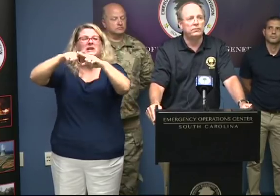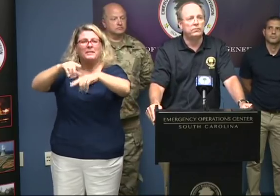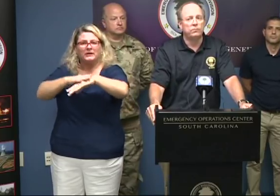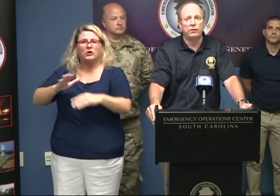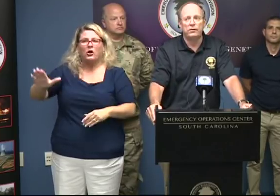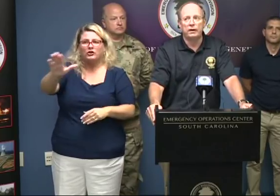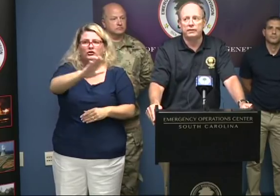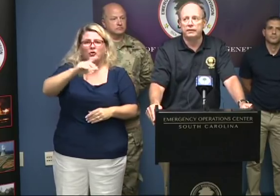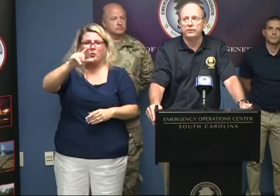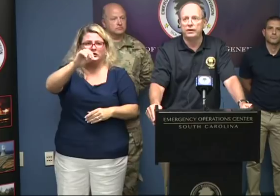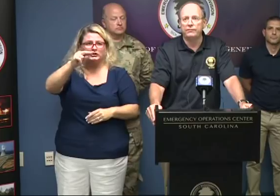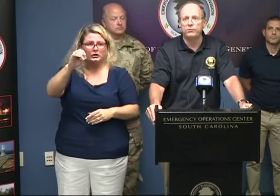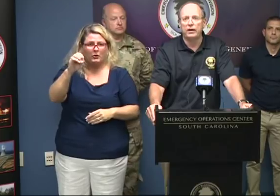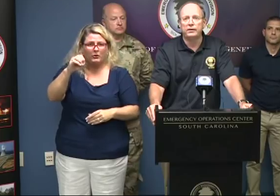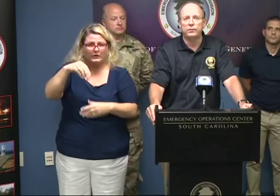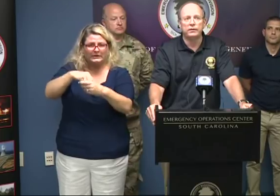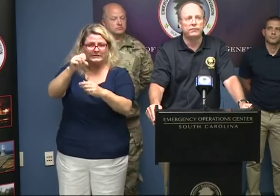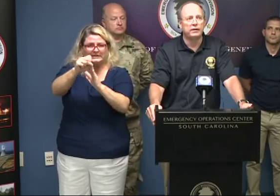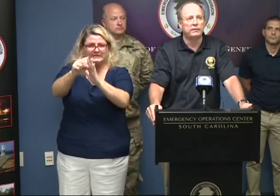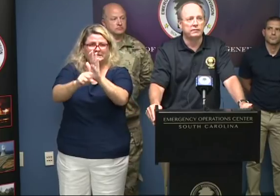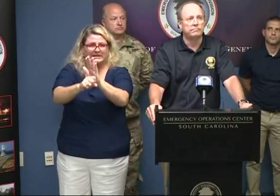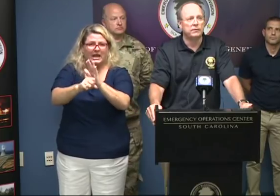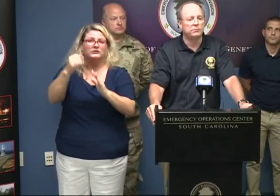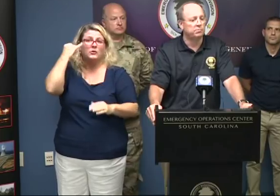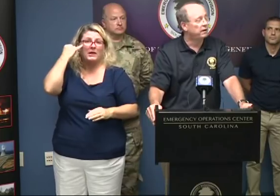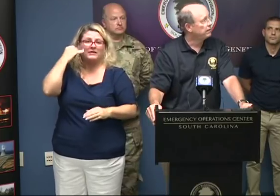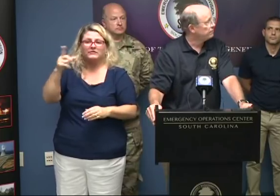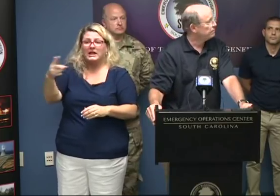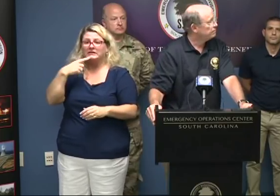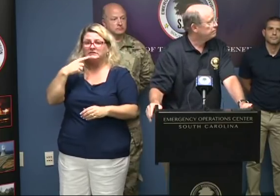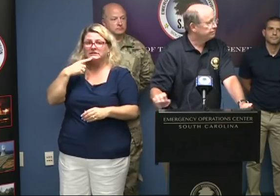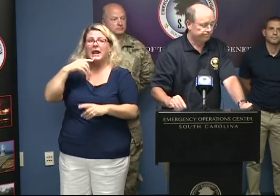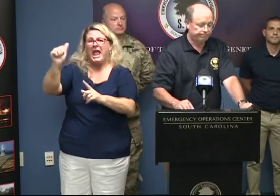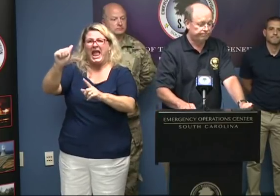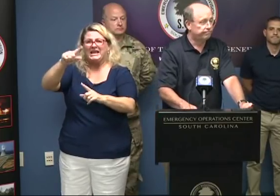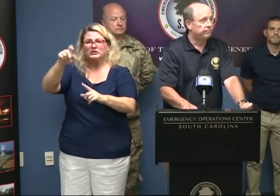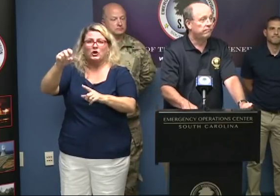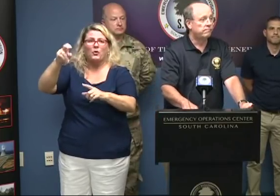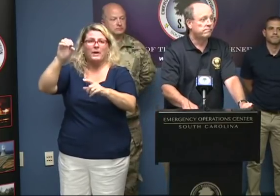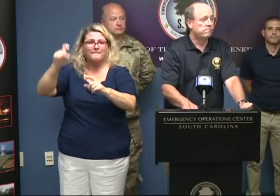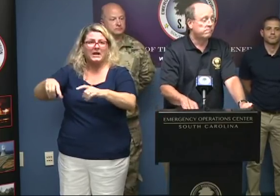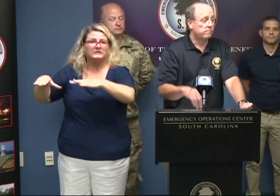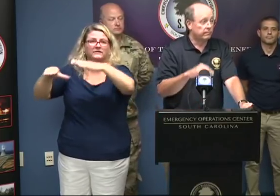whether or not you'd have to evacuate if that comes to pass. [Reporter] Mr. Stinson, how many members